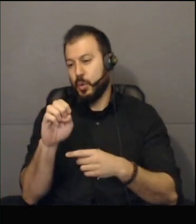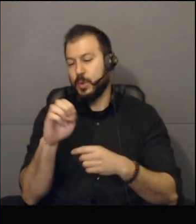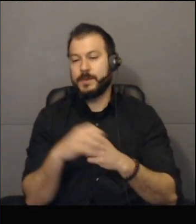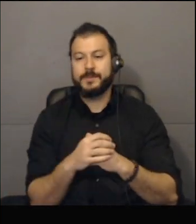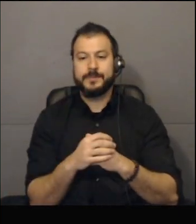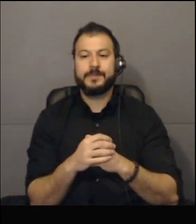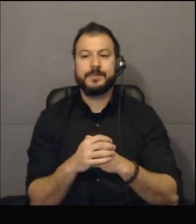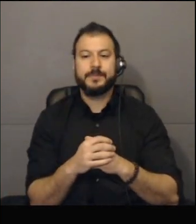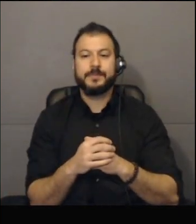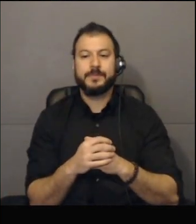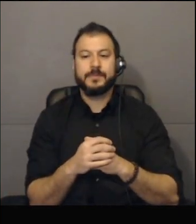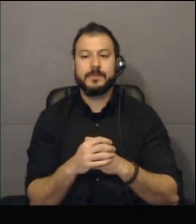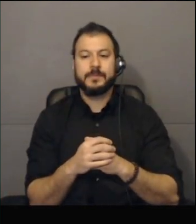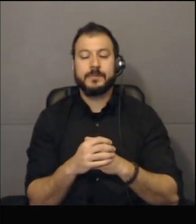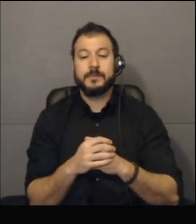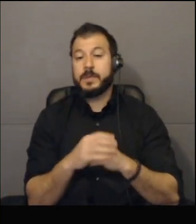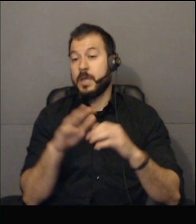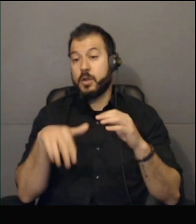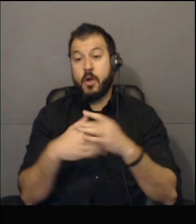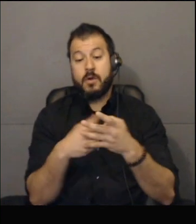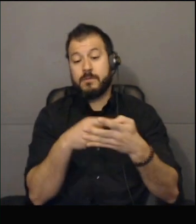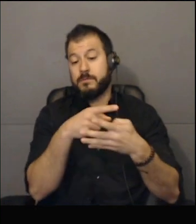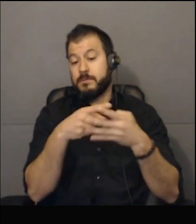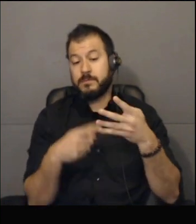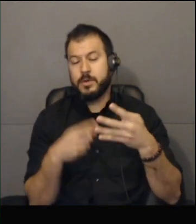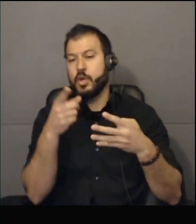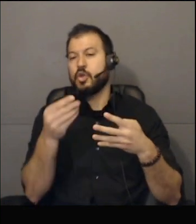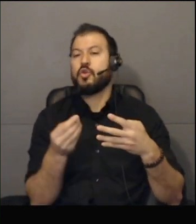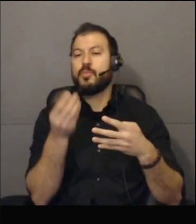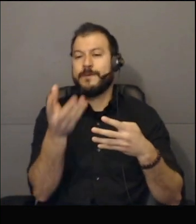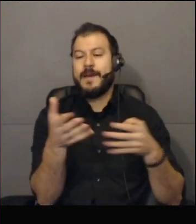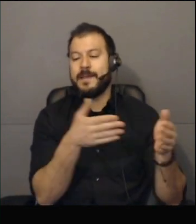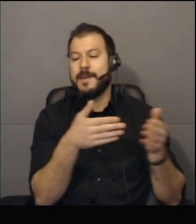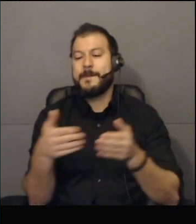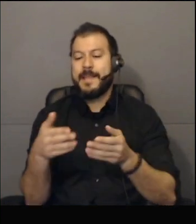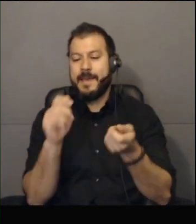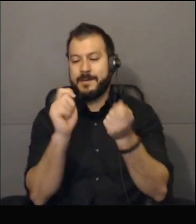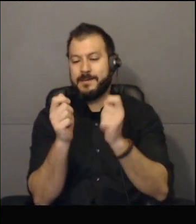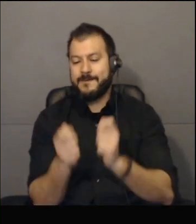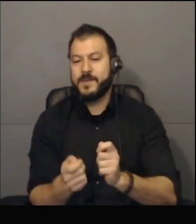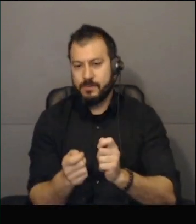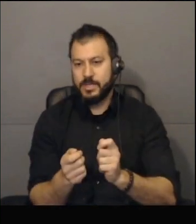In all circumstances, you provide plan configuration instructions either when